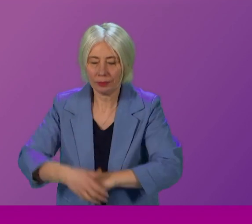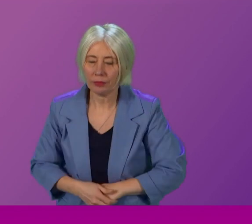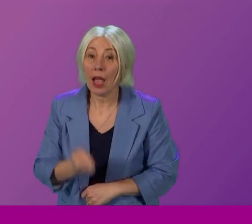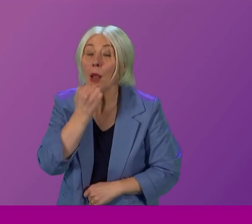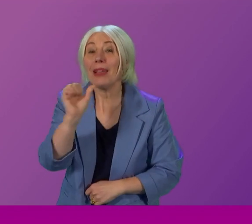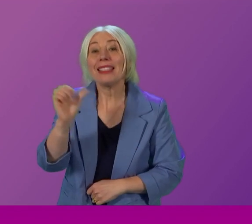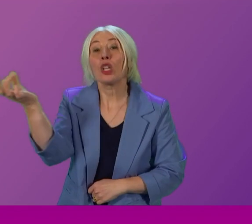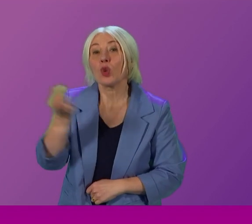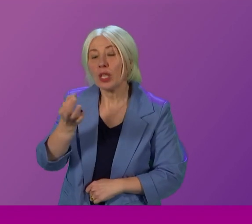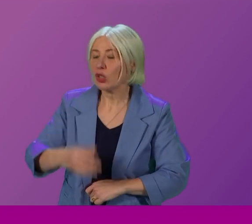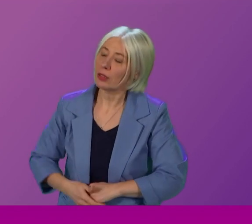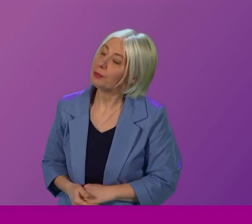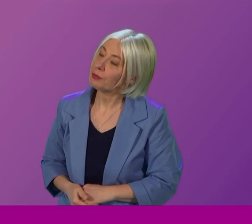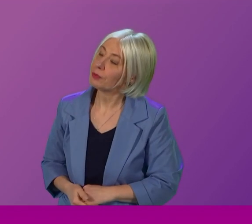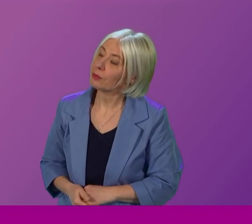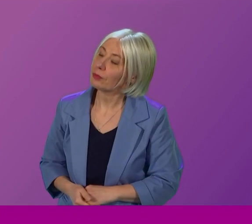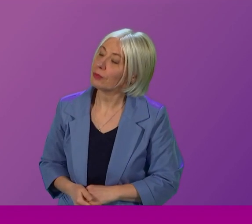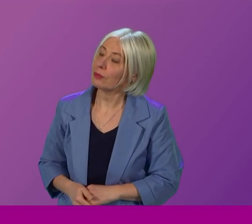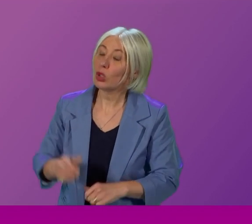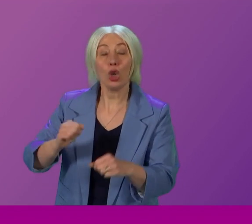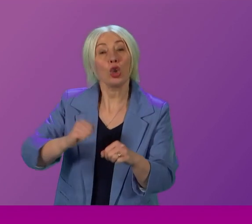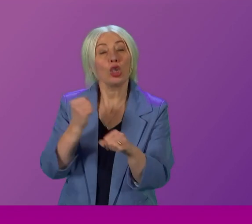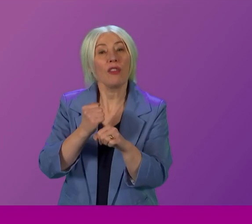To ask the First Minister what the Scottish Government’s position is on whether oil and